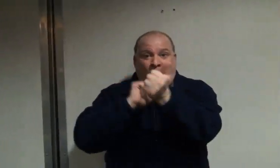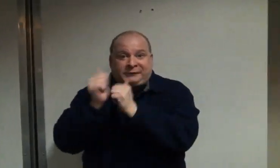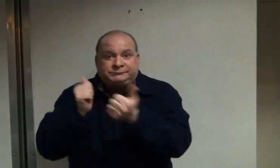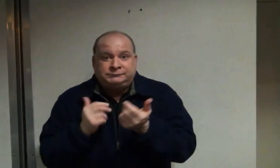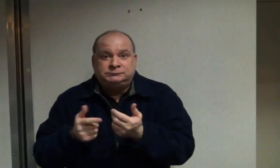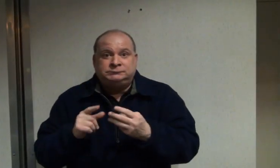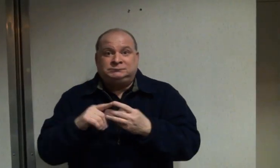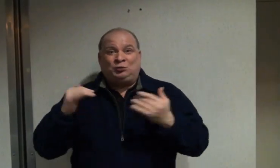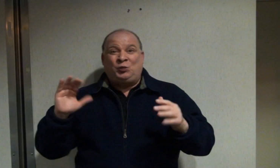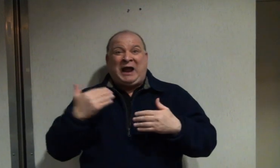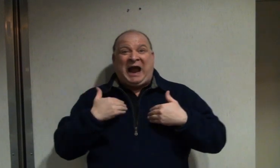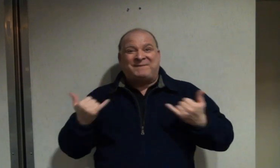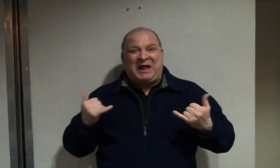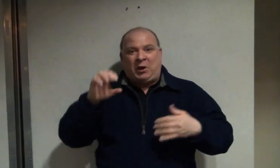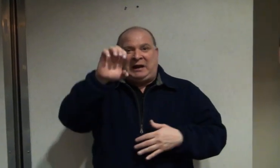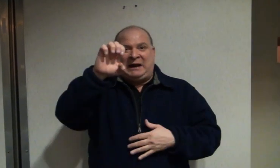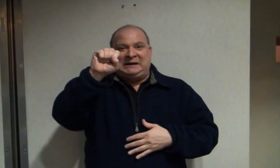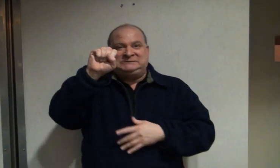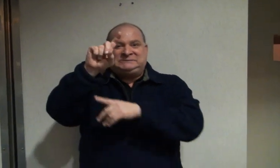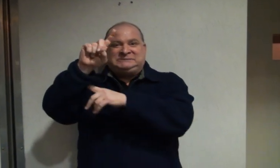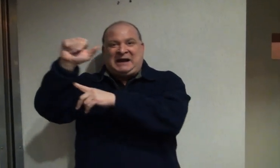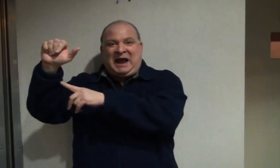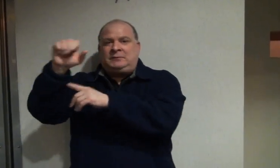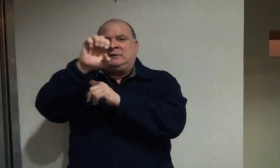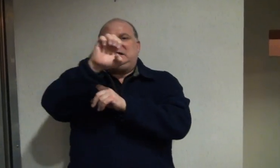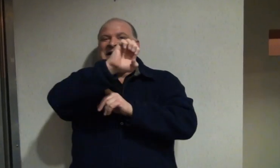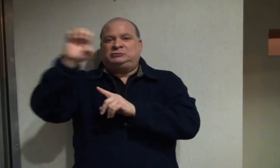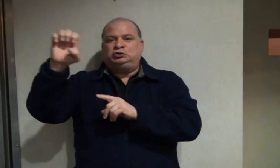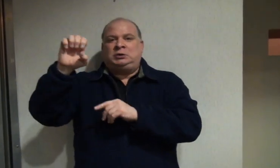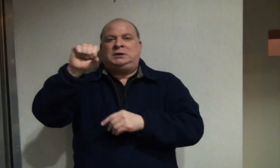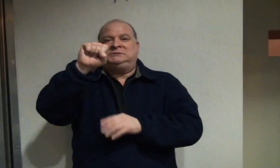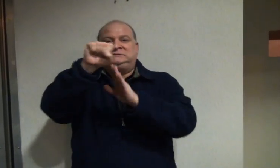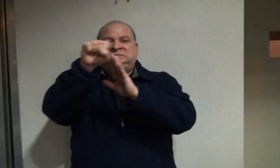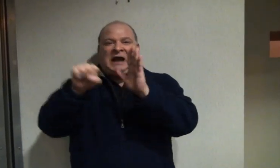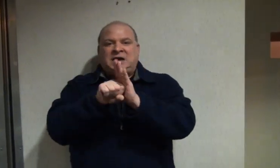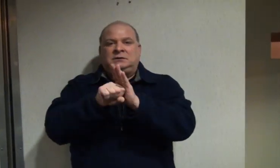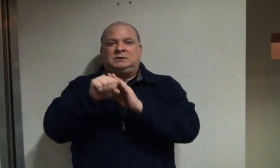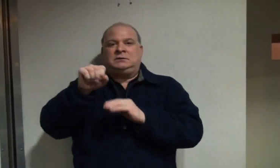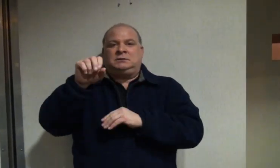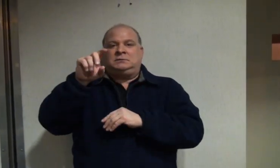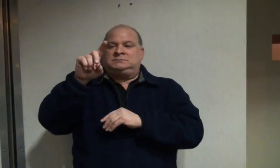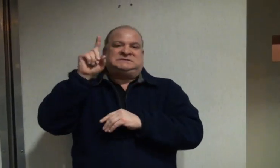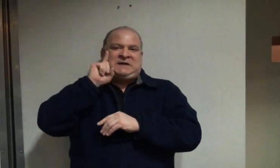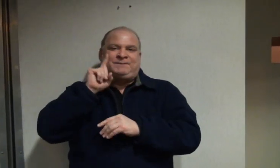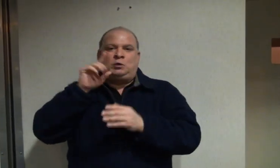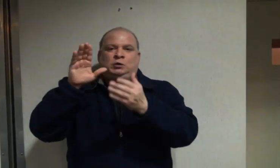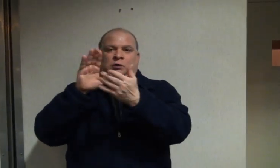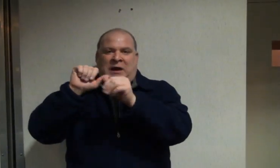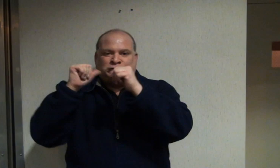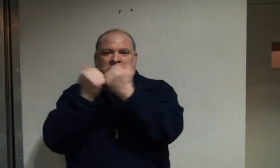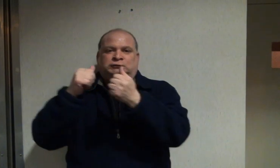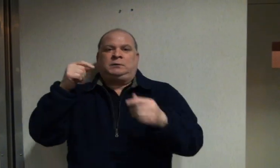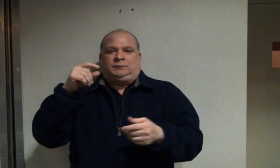[Peter] What about Sports? Currently, the deaf children attend ESDA (Eastern State Association for the Deaf)